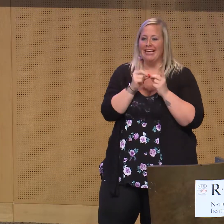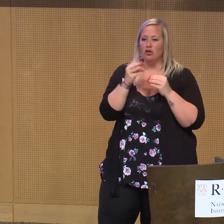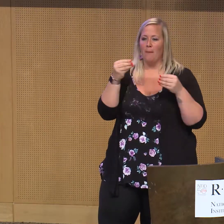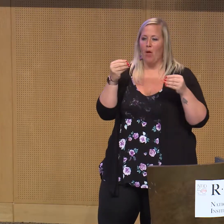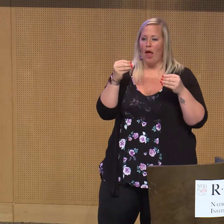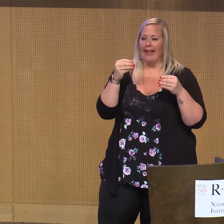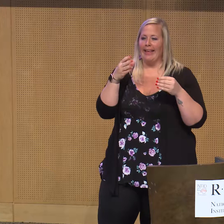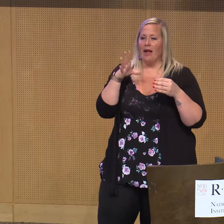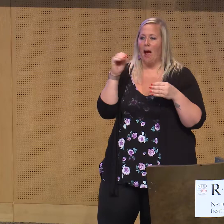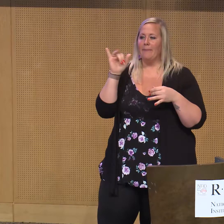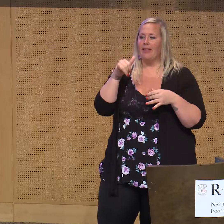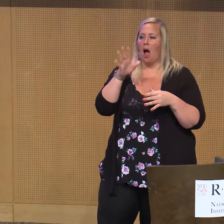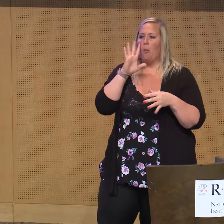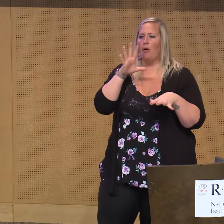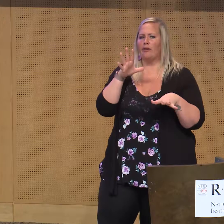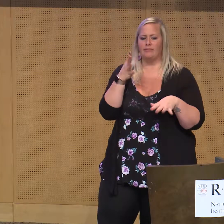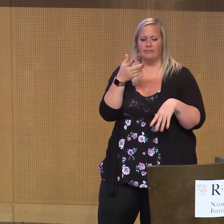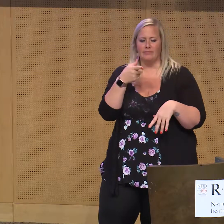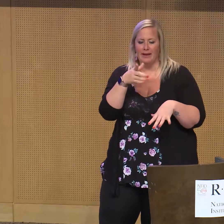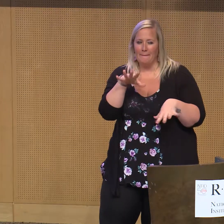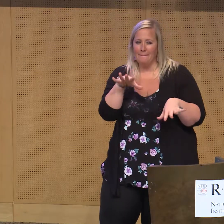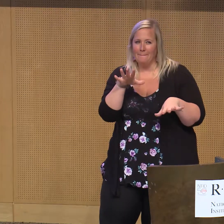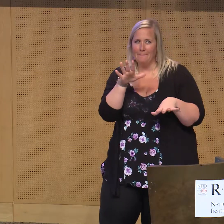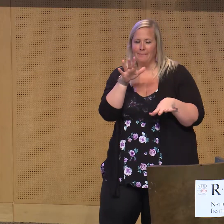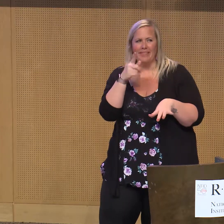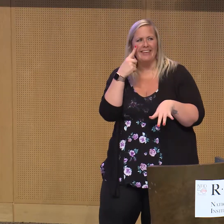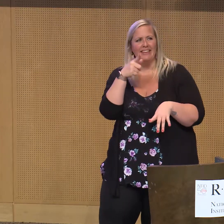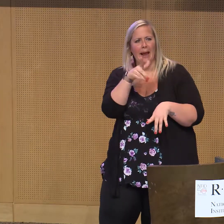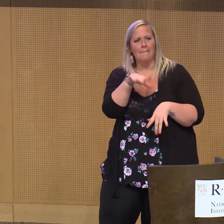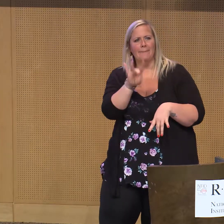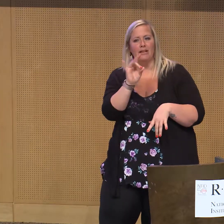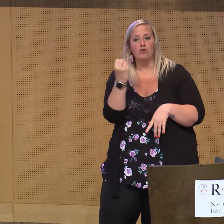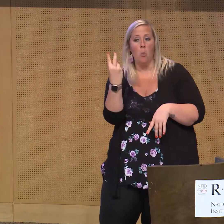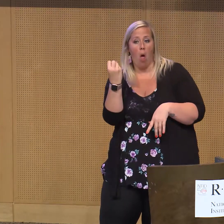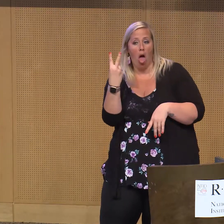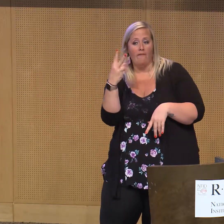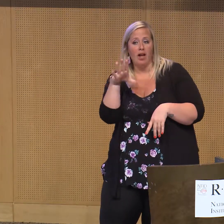Sasha Group is a digital marketing company that will...